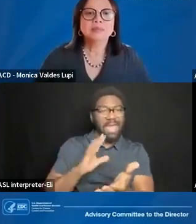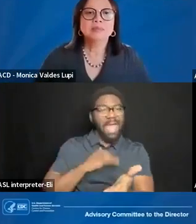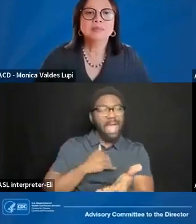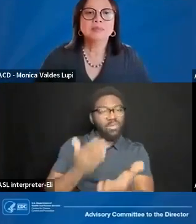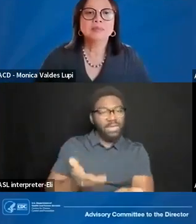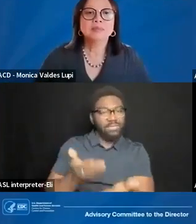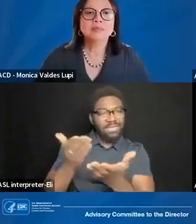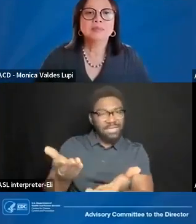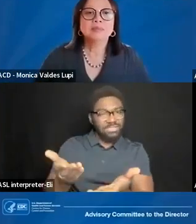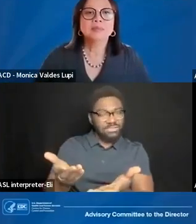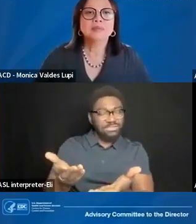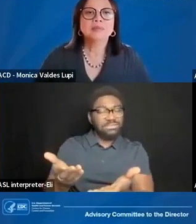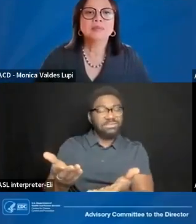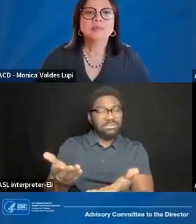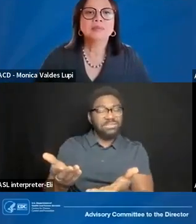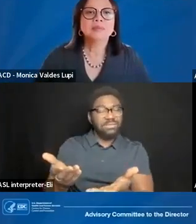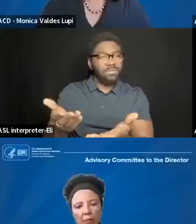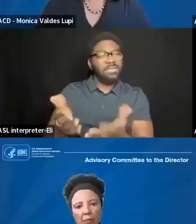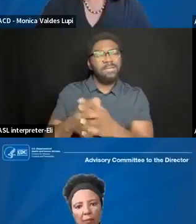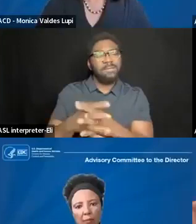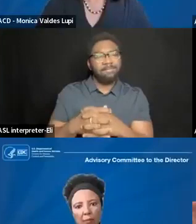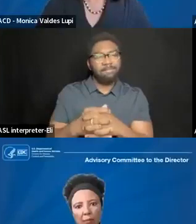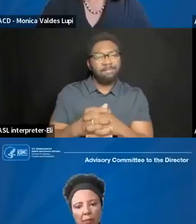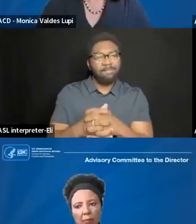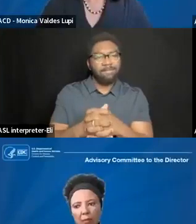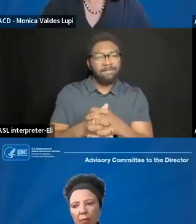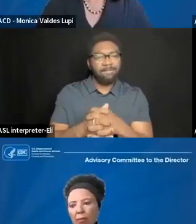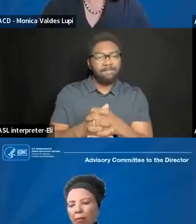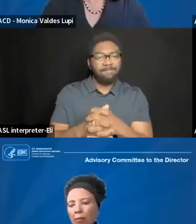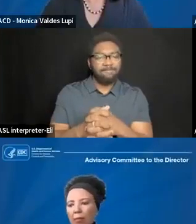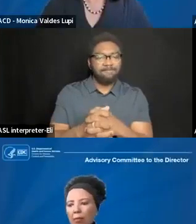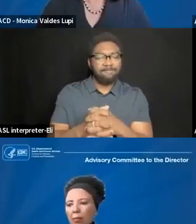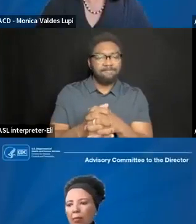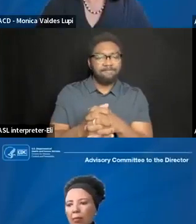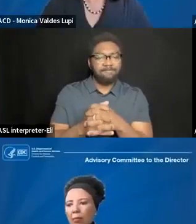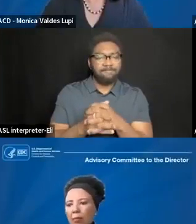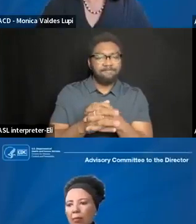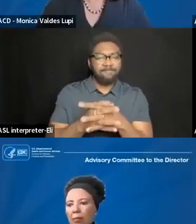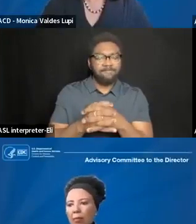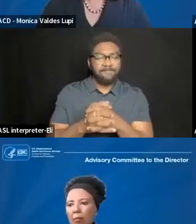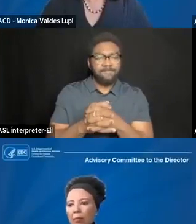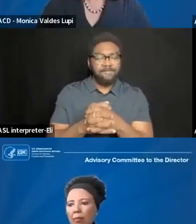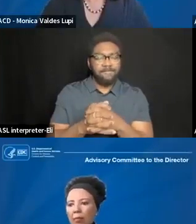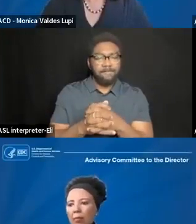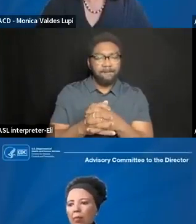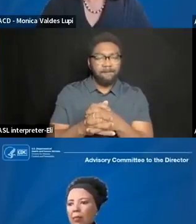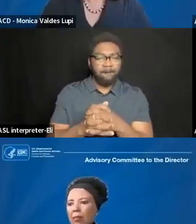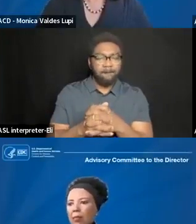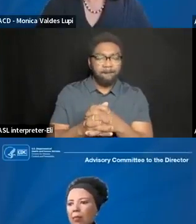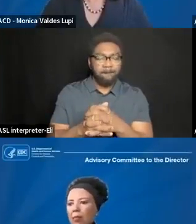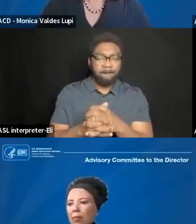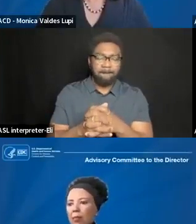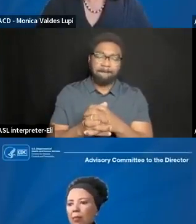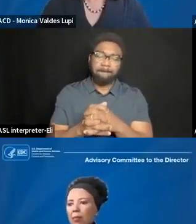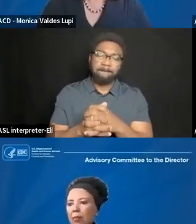but what are the, you know, the words that need to be used to allow people at the policy level